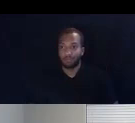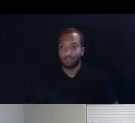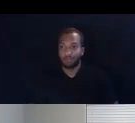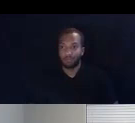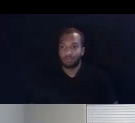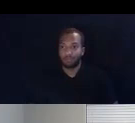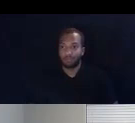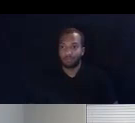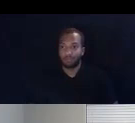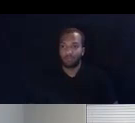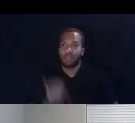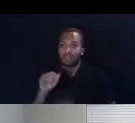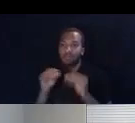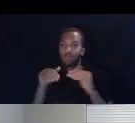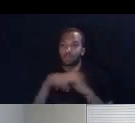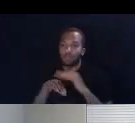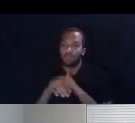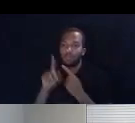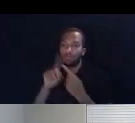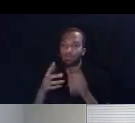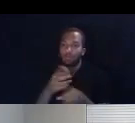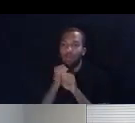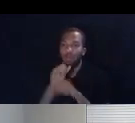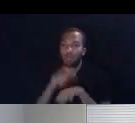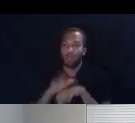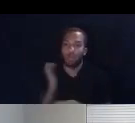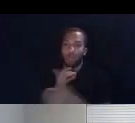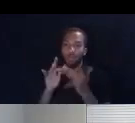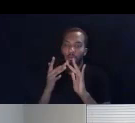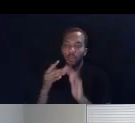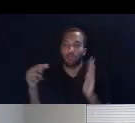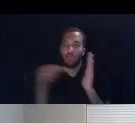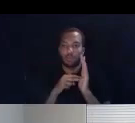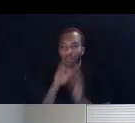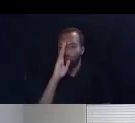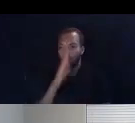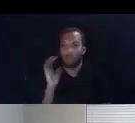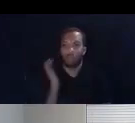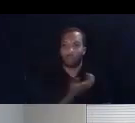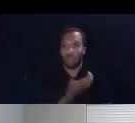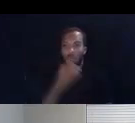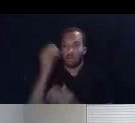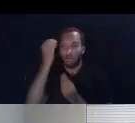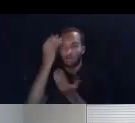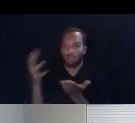a little bit more accessible to go to our page and look at our community health needs assessment and see what we've done, at least the past three years.